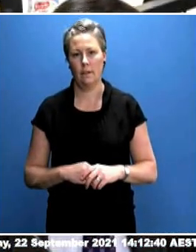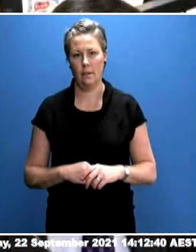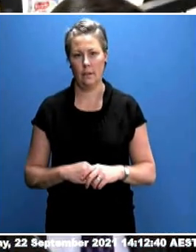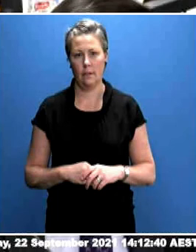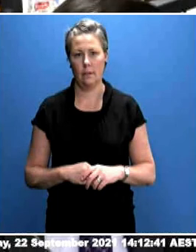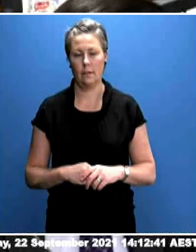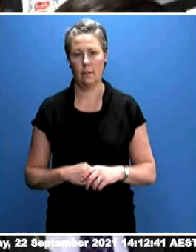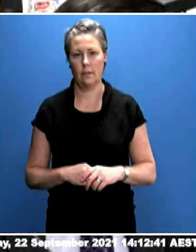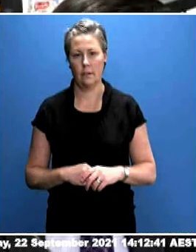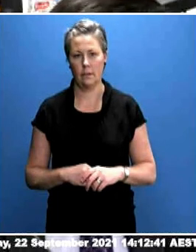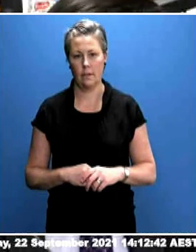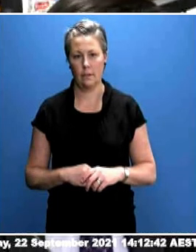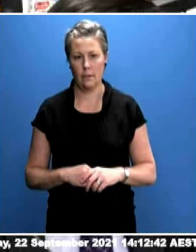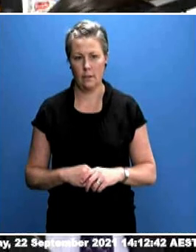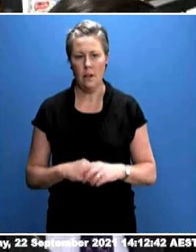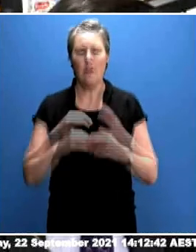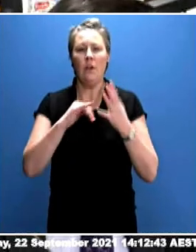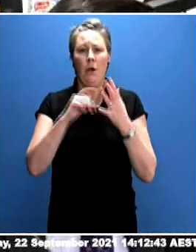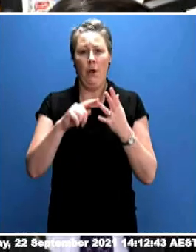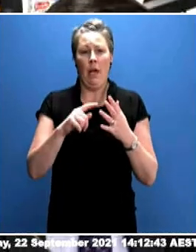or young person can enter the Kath French Centre.